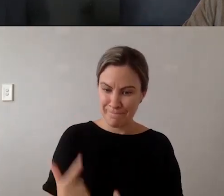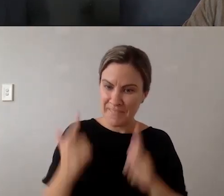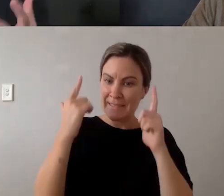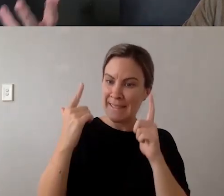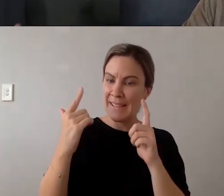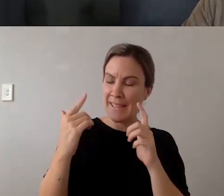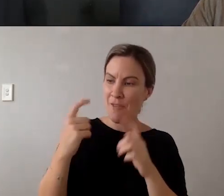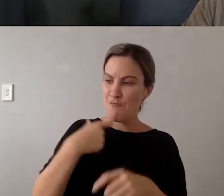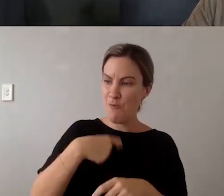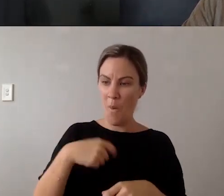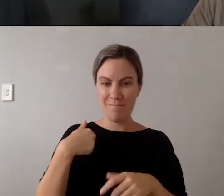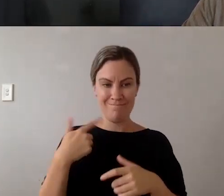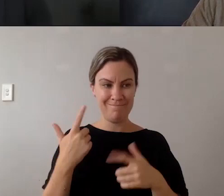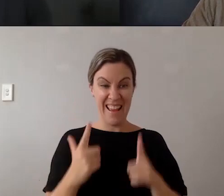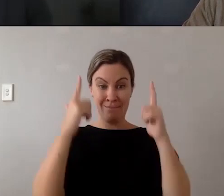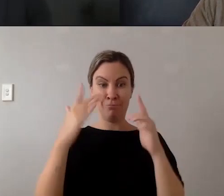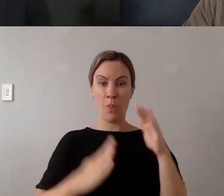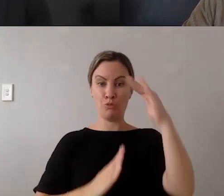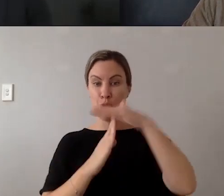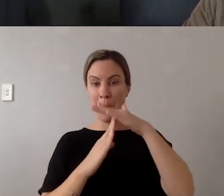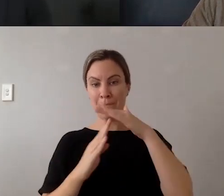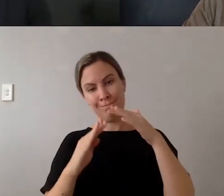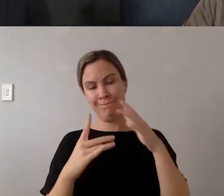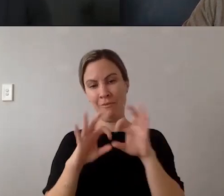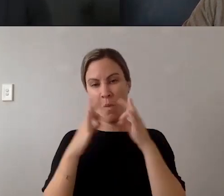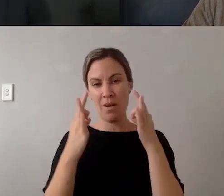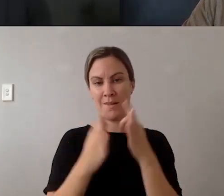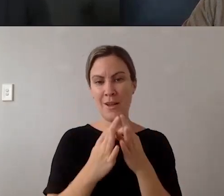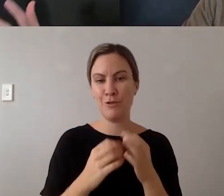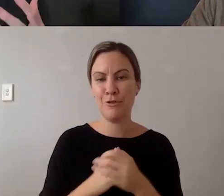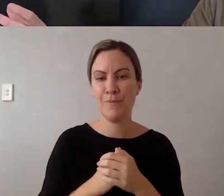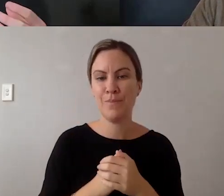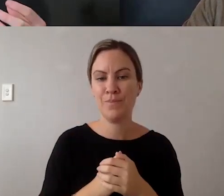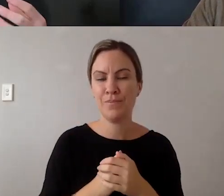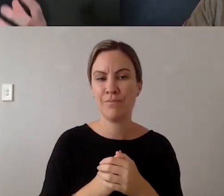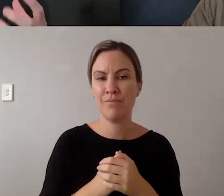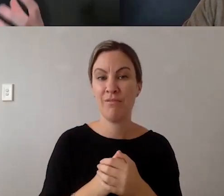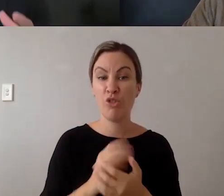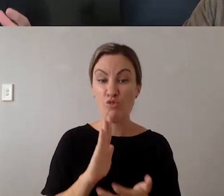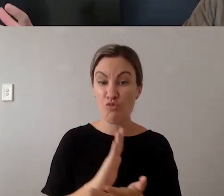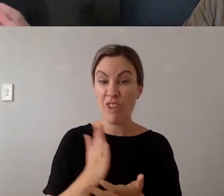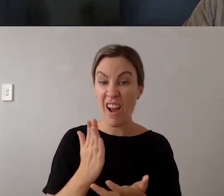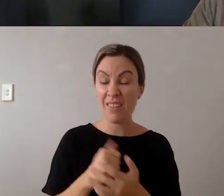organisation. And the reality is you need support. Just like everyone